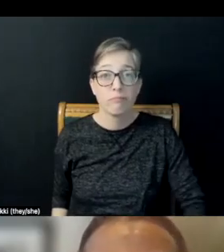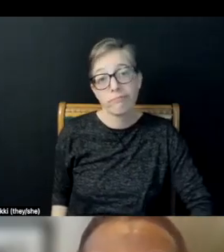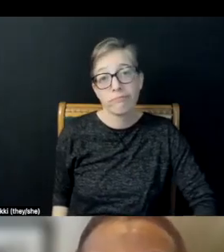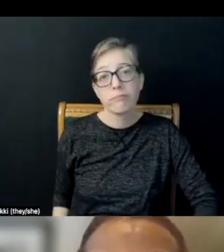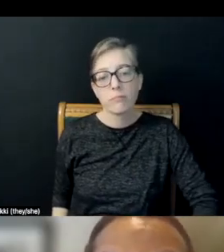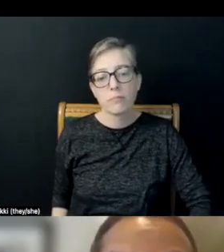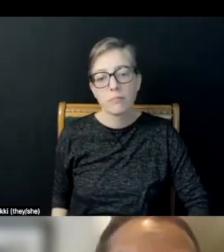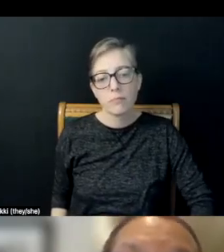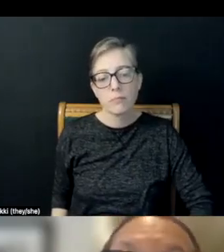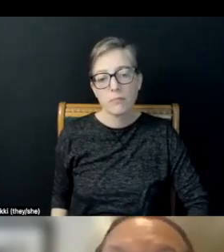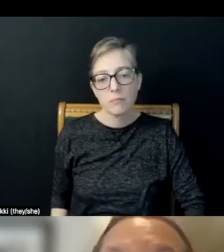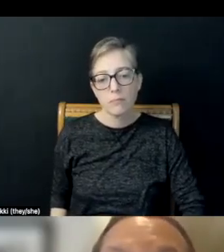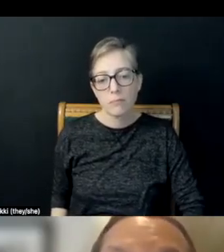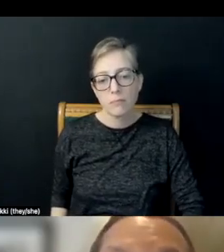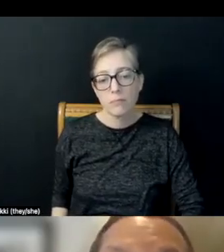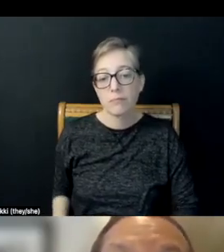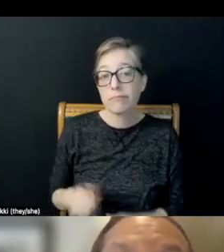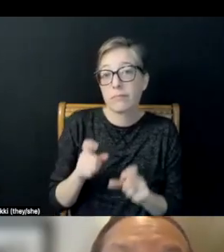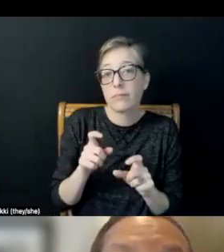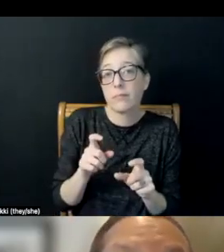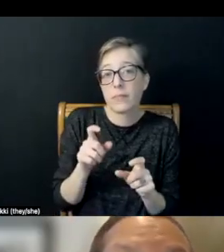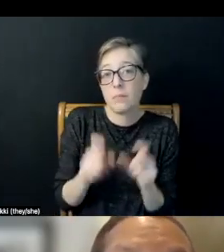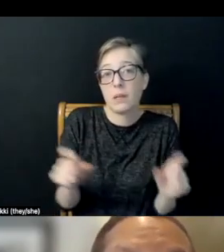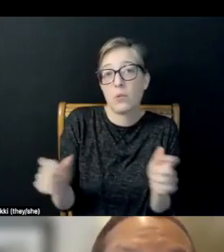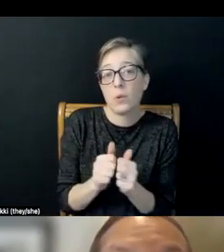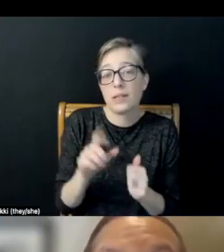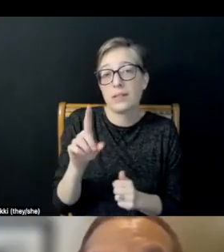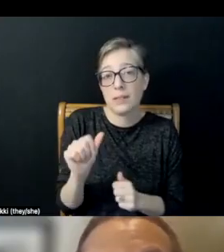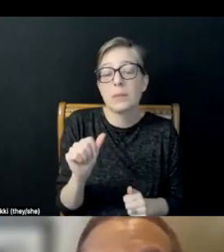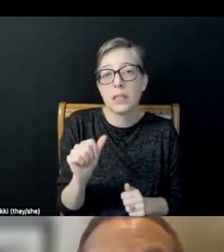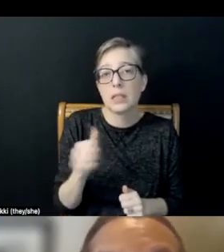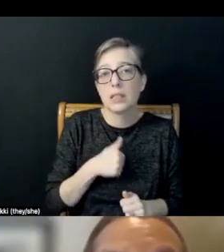Individuals with disabilities, will find ourselves manipulated,